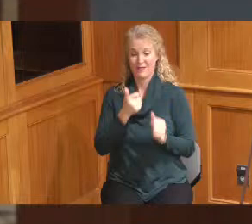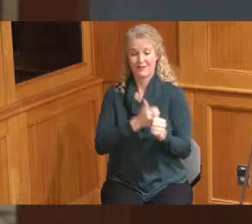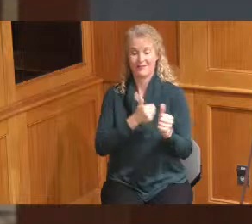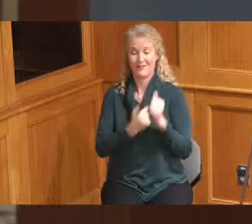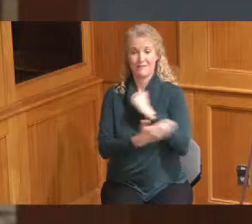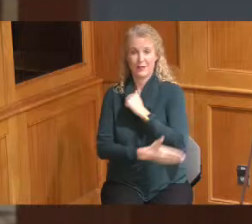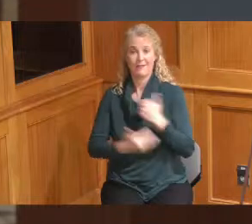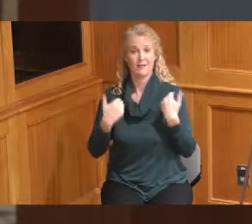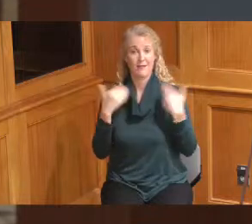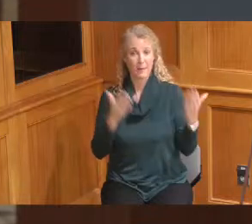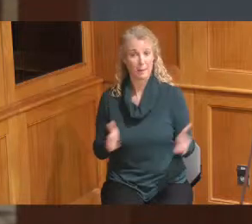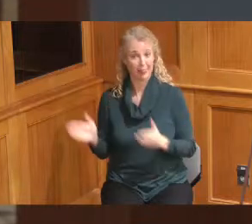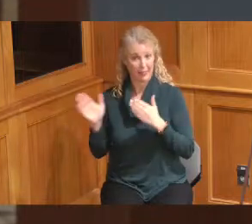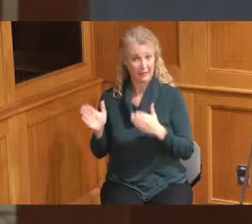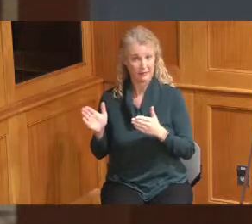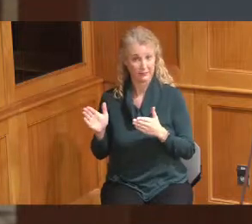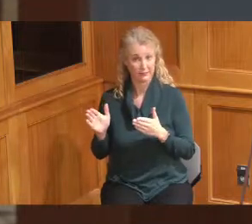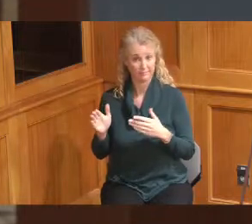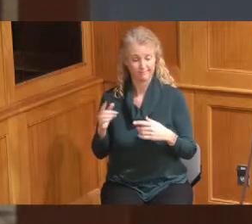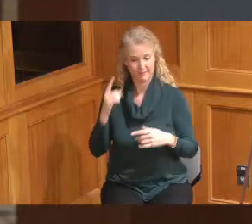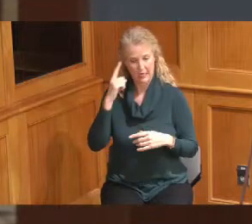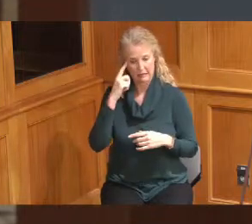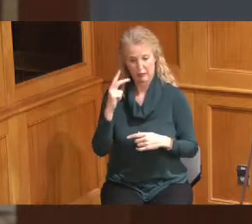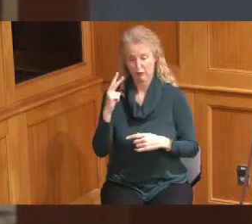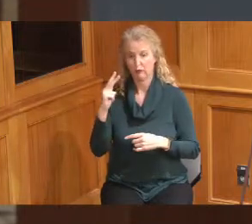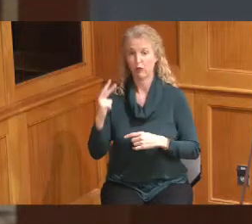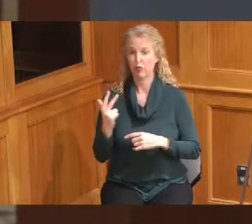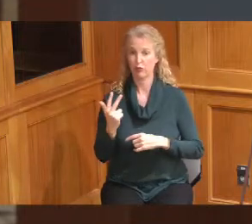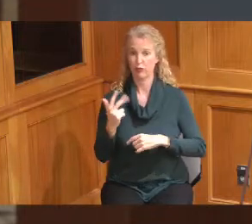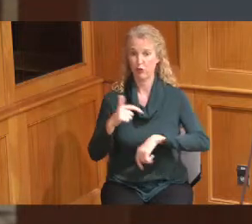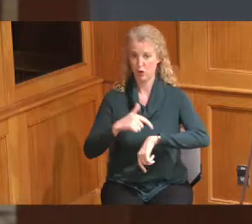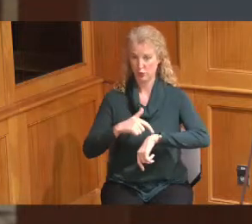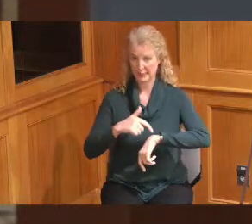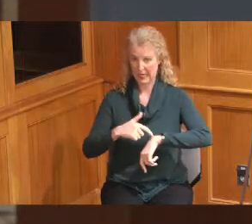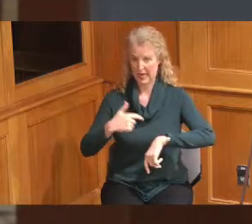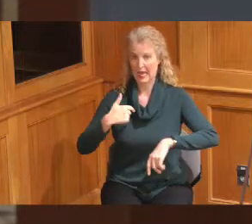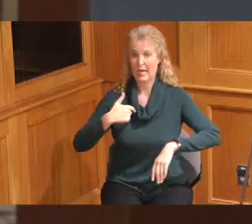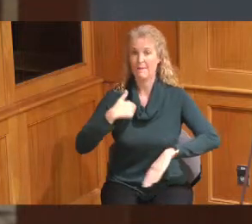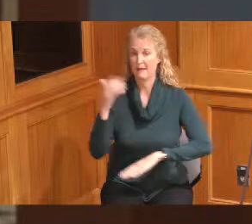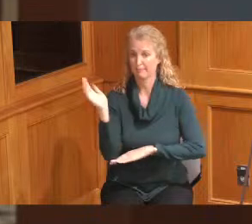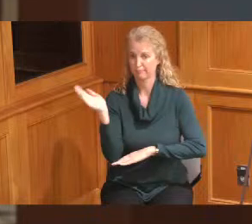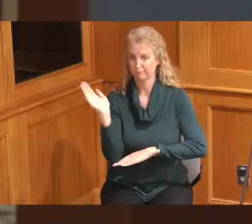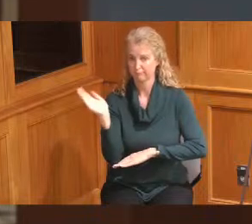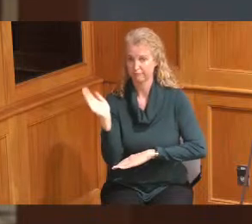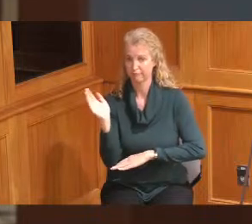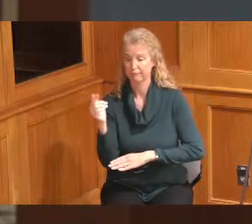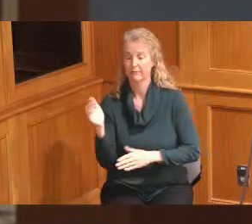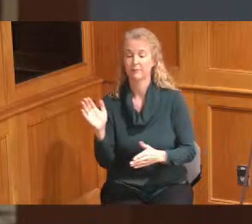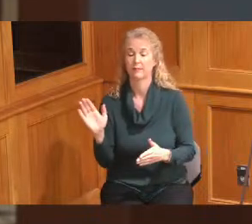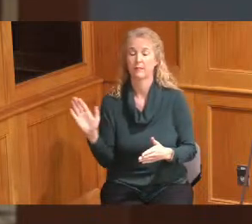plan this is the third time I've been in front of of this group asking for an approval of our update